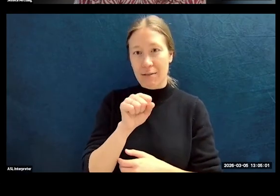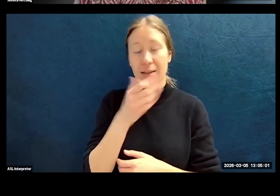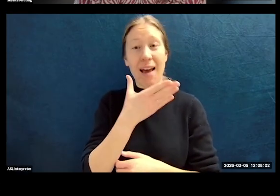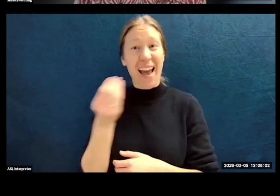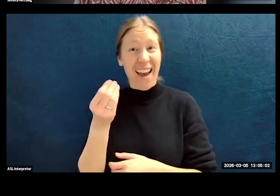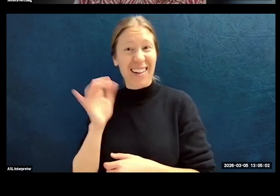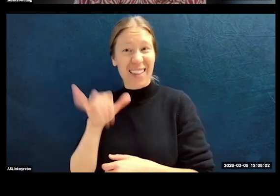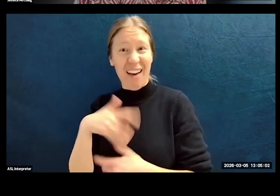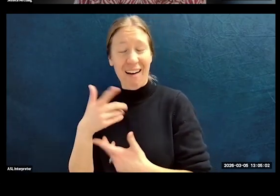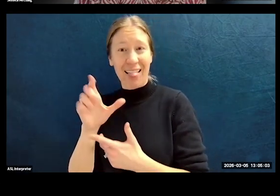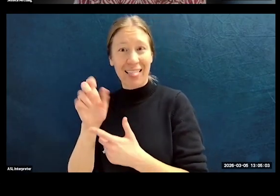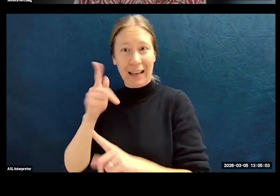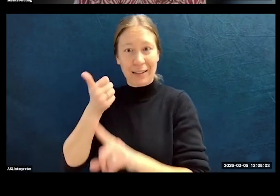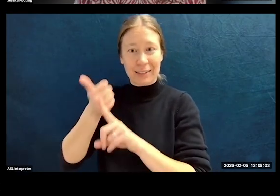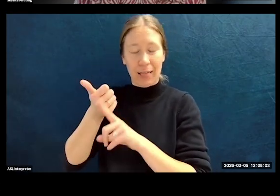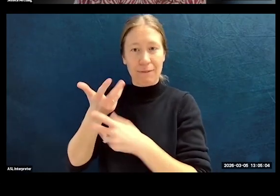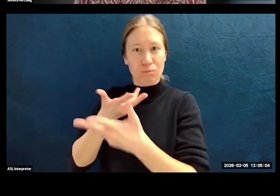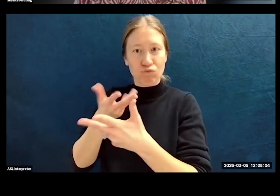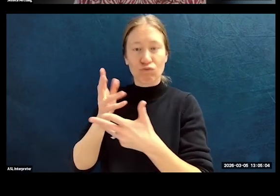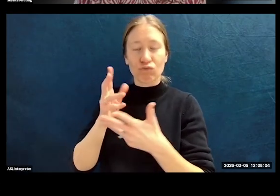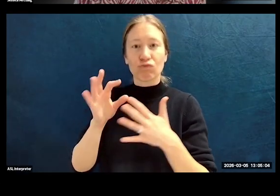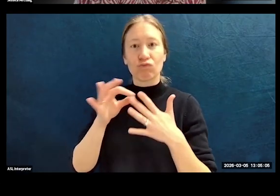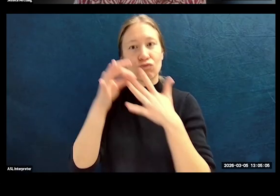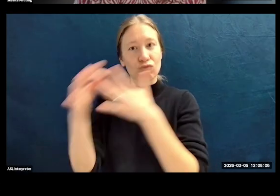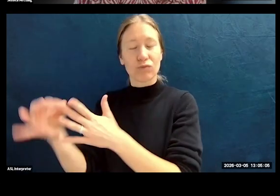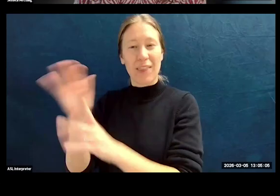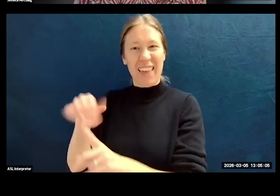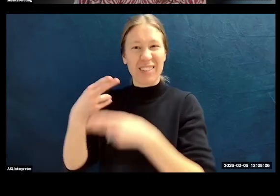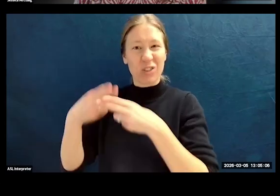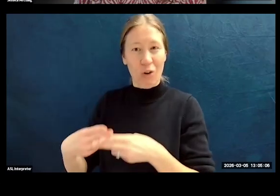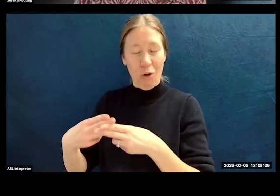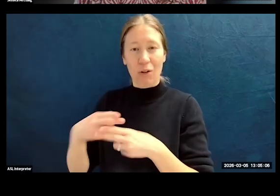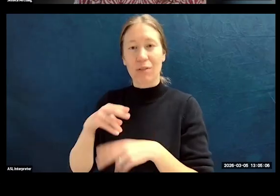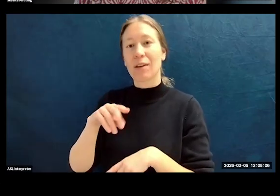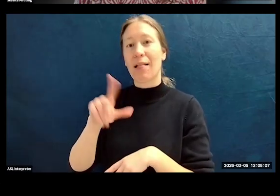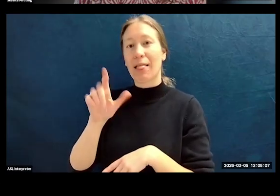that redirects the user. This is known as the link object property justification requirements,